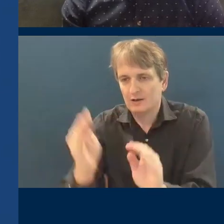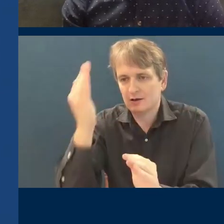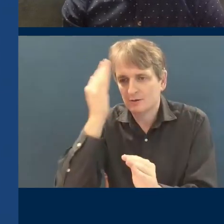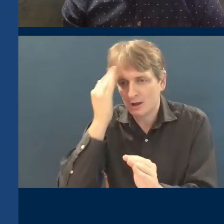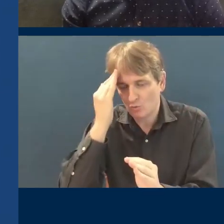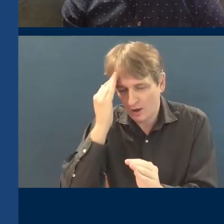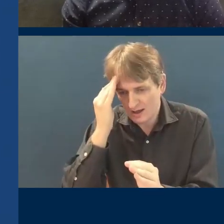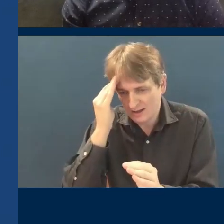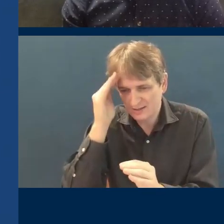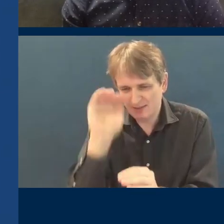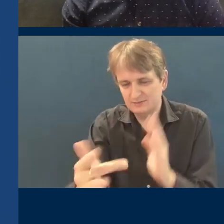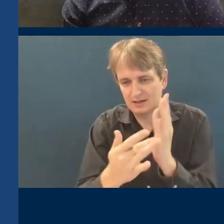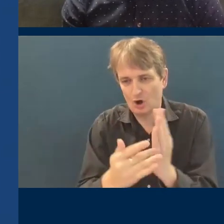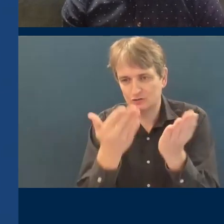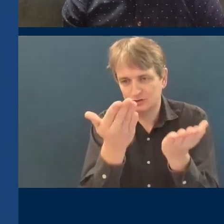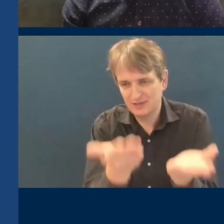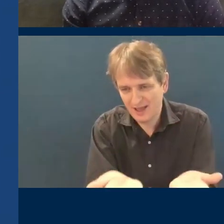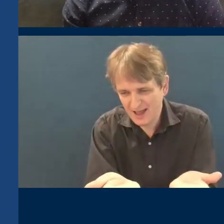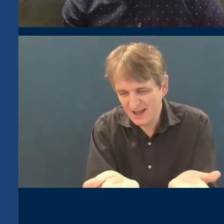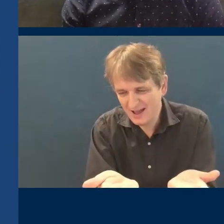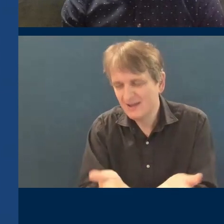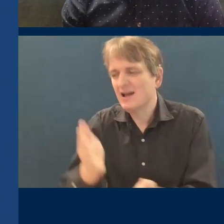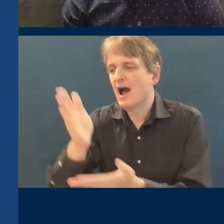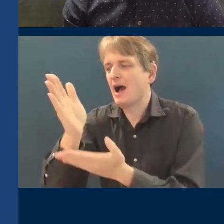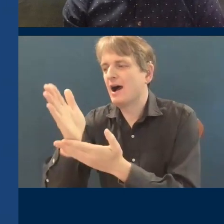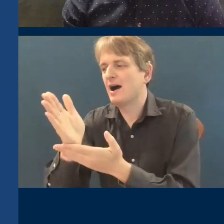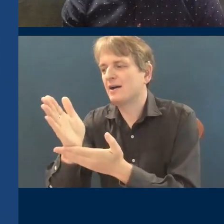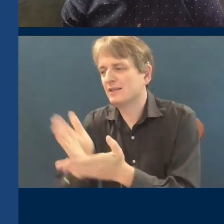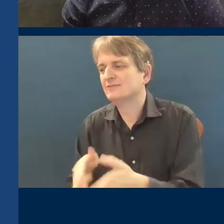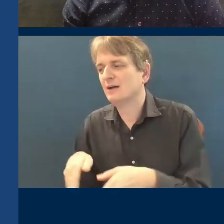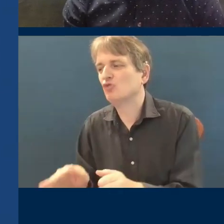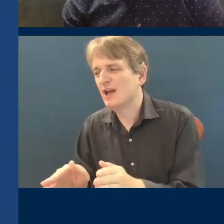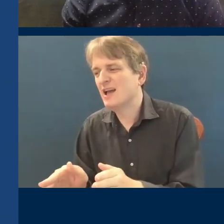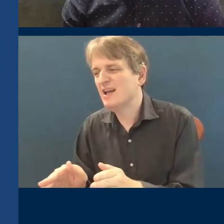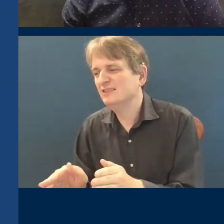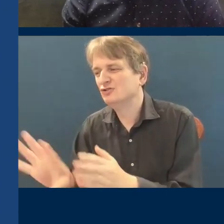So it's very, very important to be aware of the technology that is present.